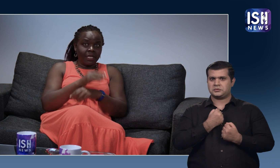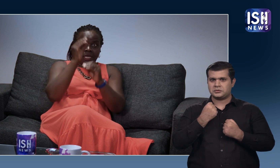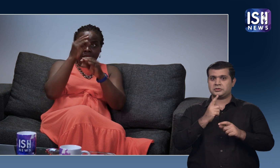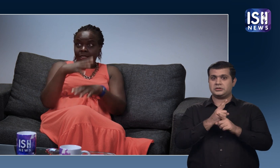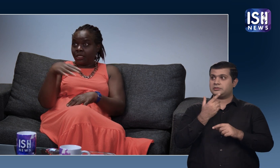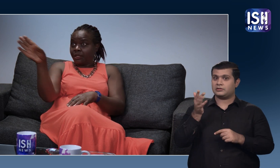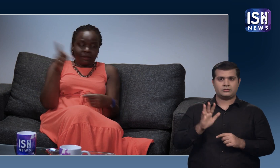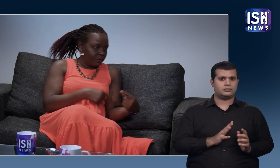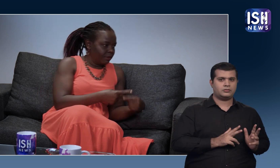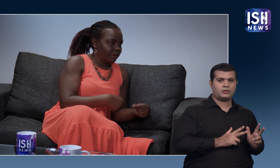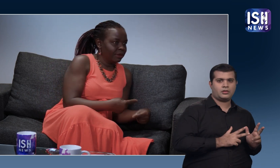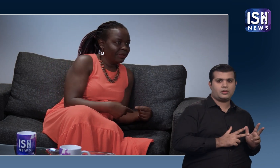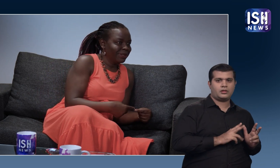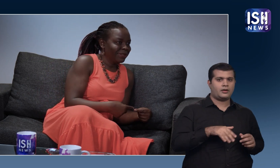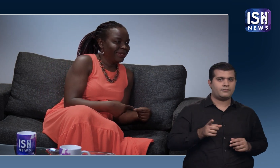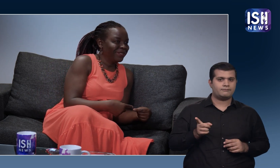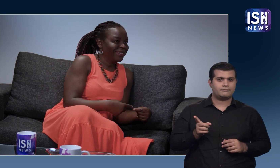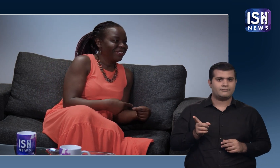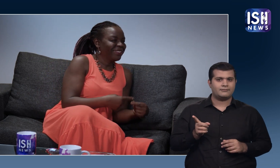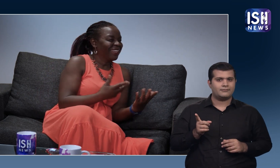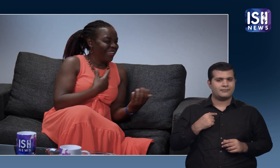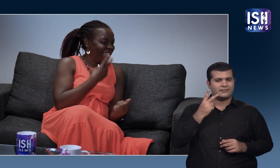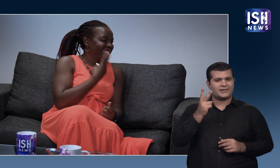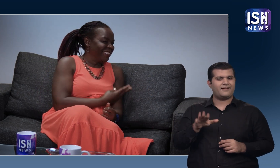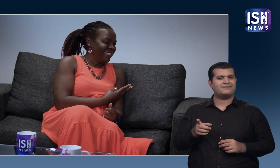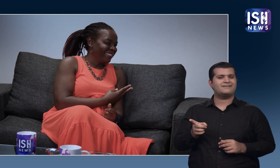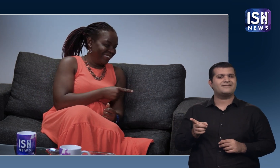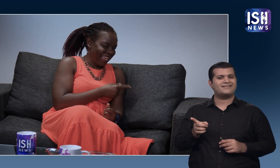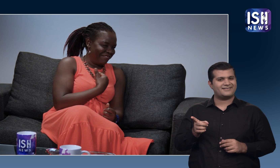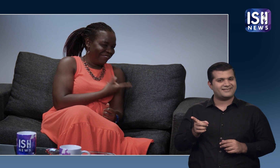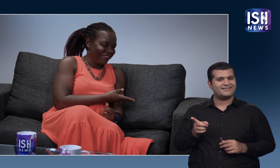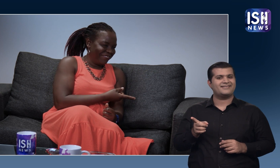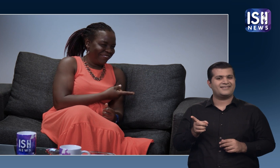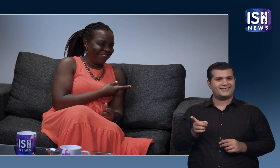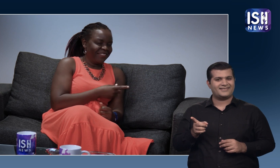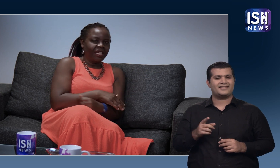When the teacher turned her head away, the students started to sign with each other. I can see that they have sign language.